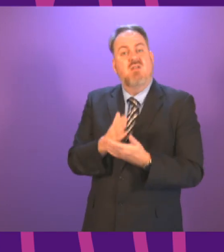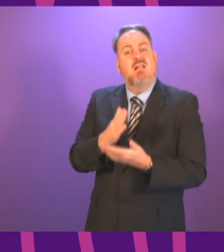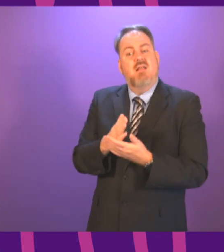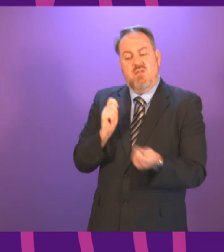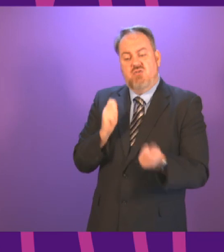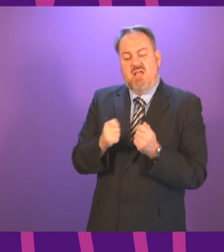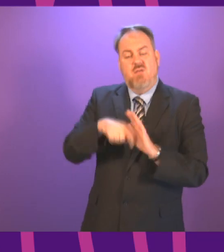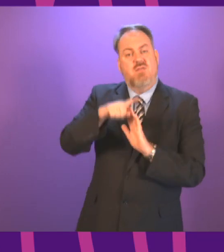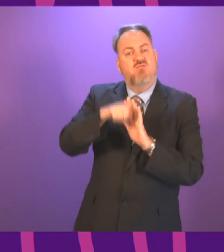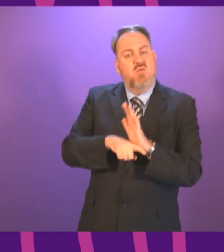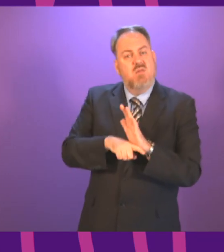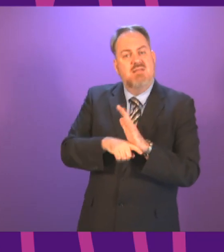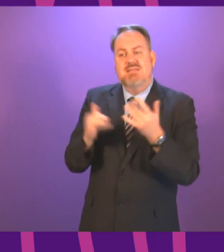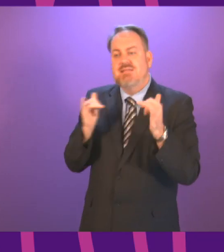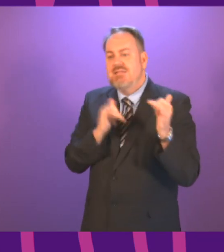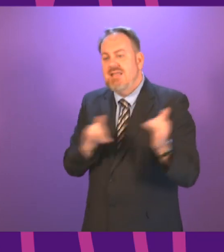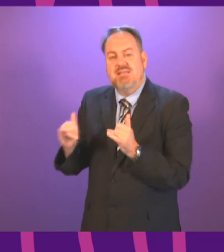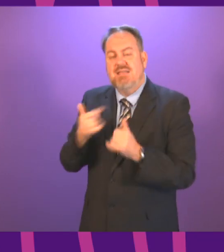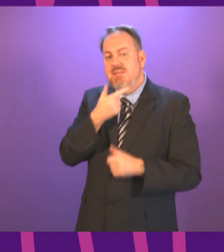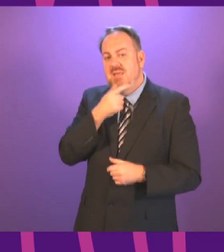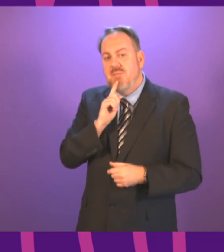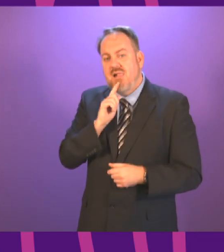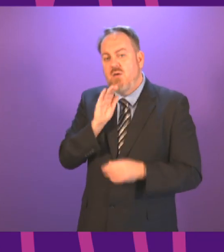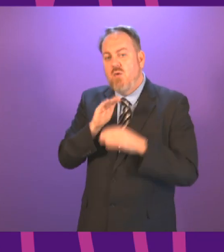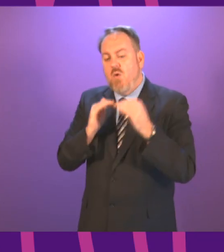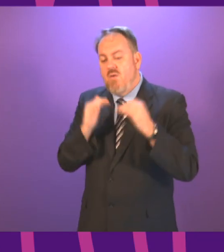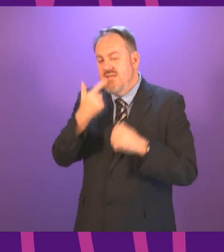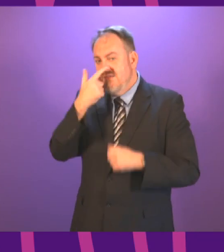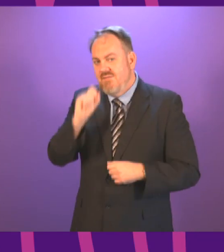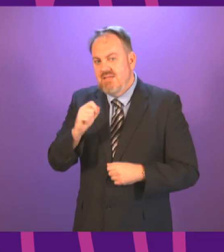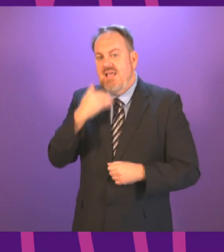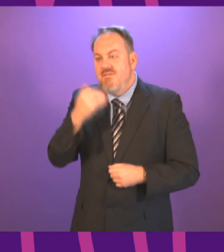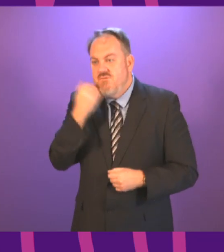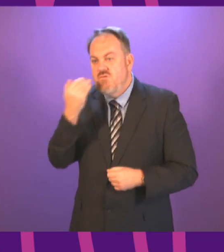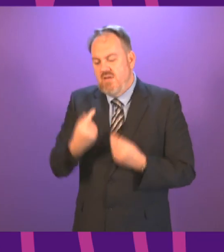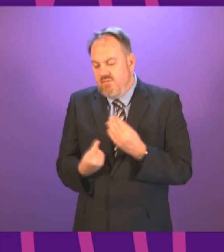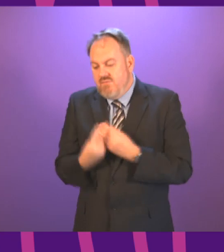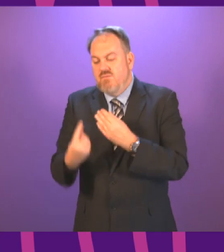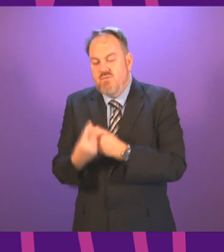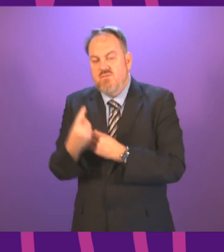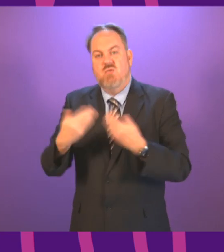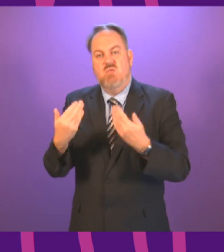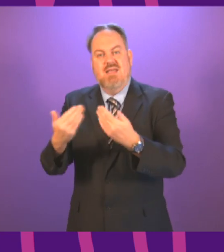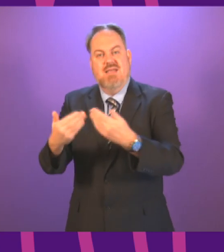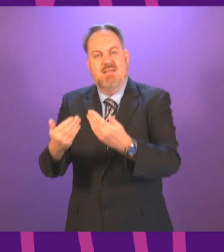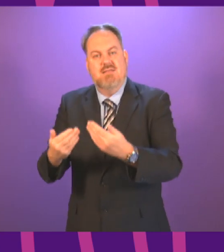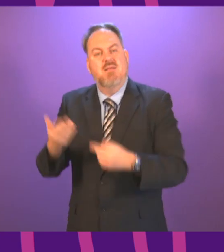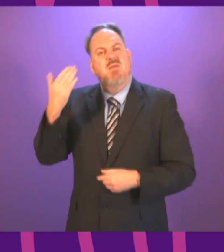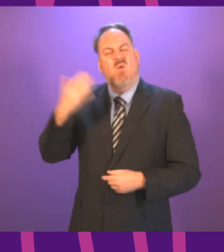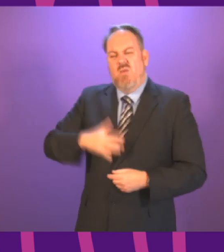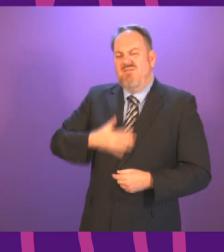has been around regularly testing over-70s every few days. There was a sense that that